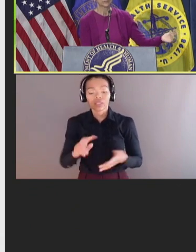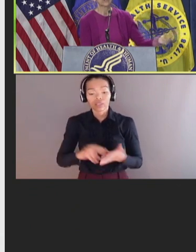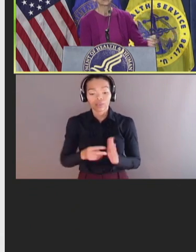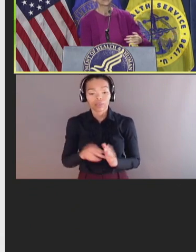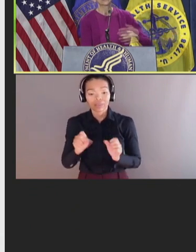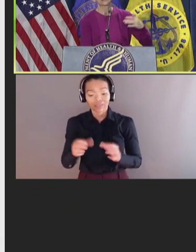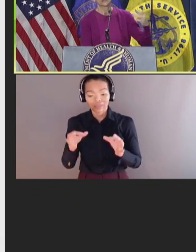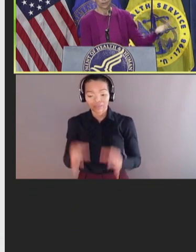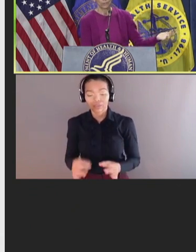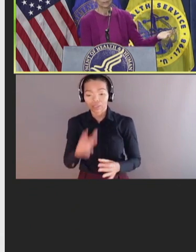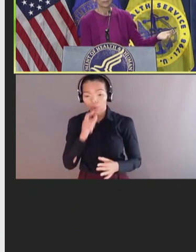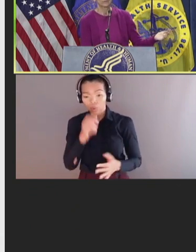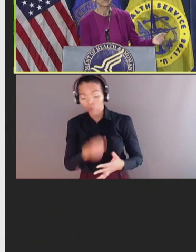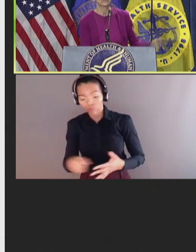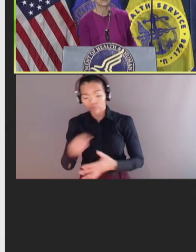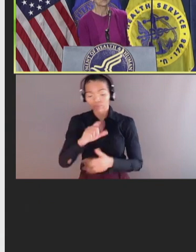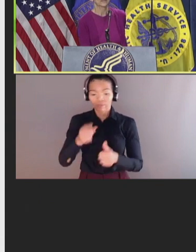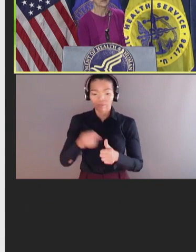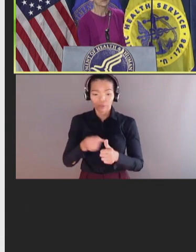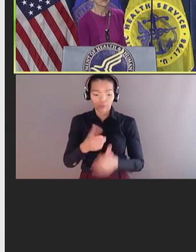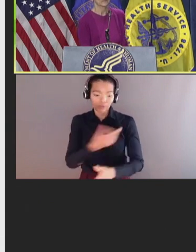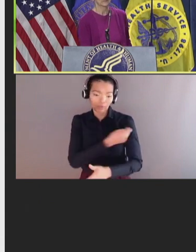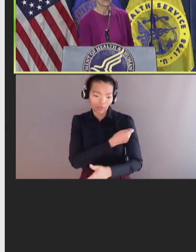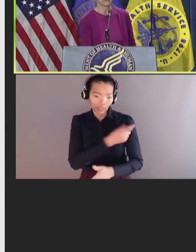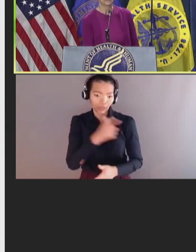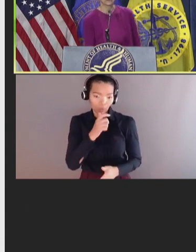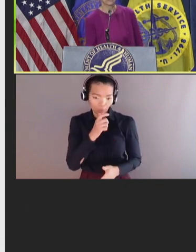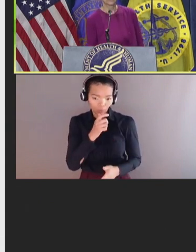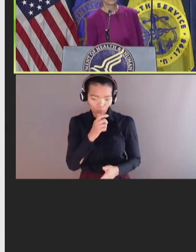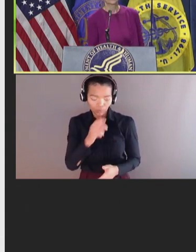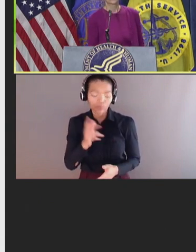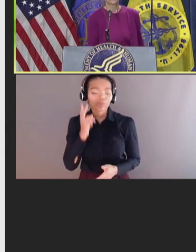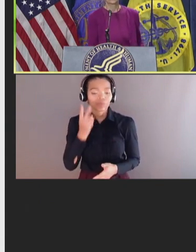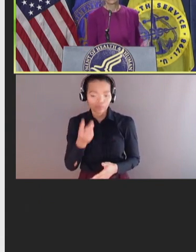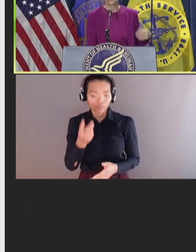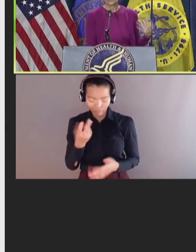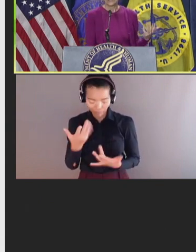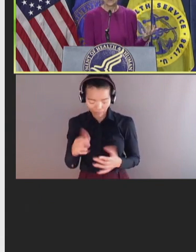And obviously, we've seen this play out in the pandemic a lot when, for example,